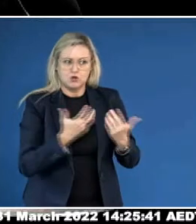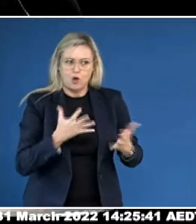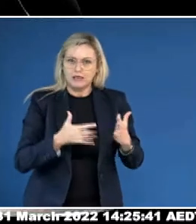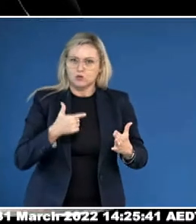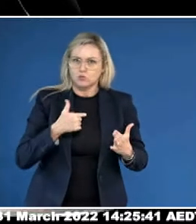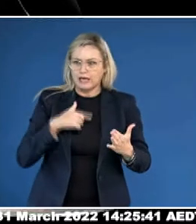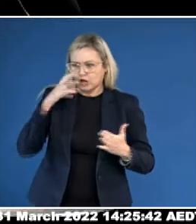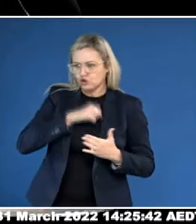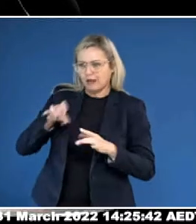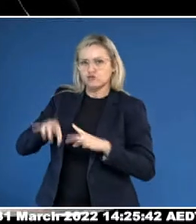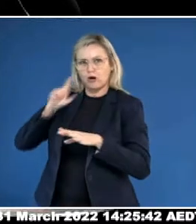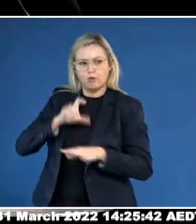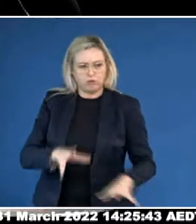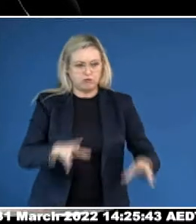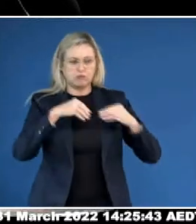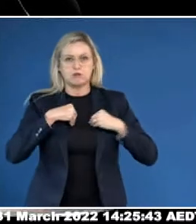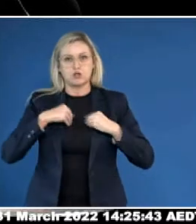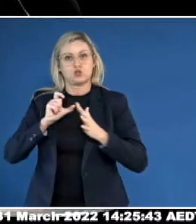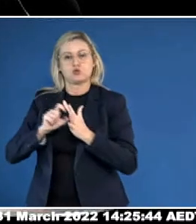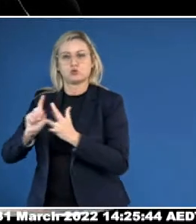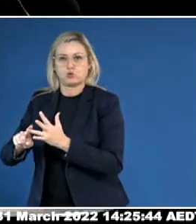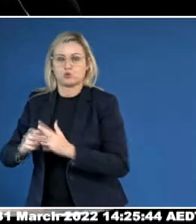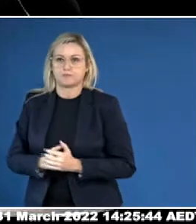essentially by the Convention on the Rights of Persons with Disability and that's